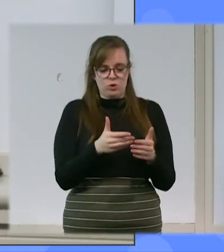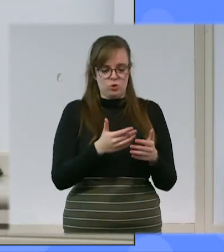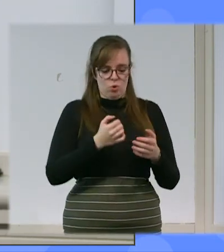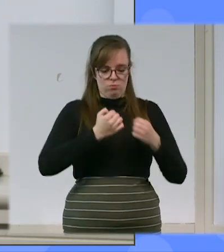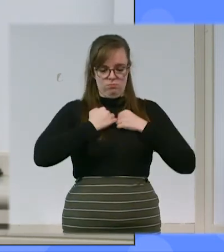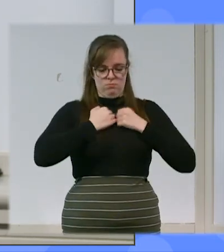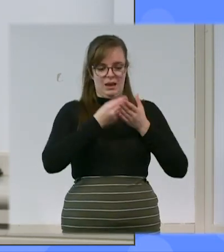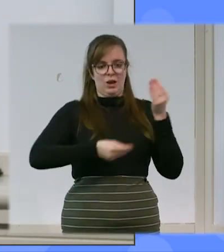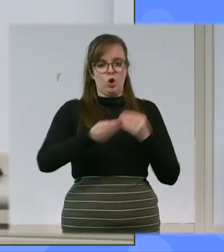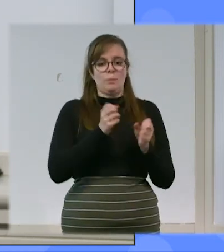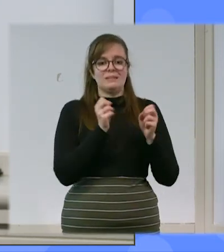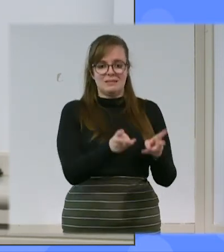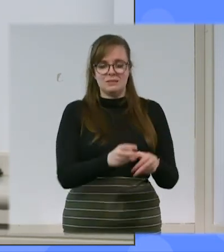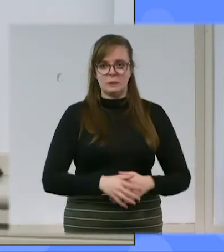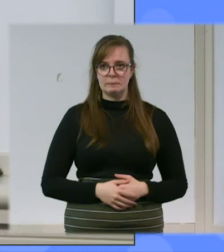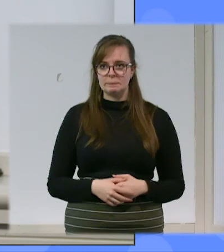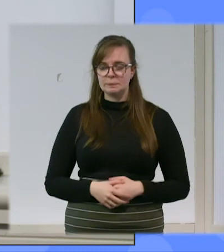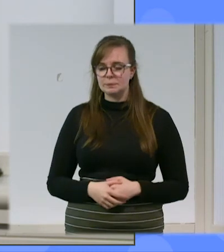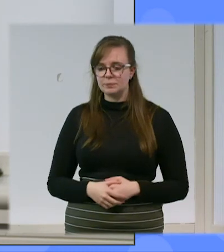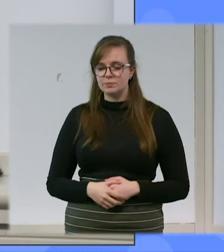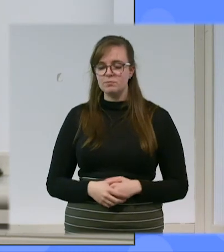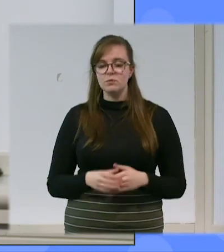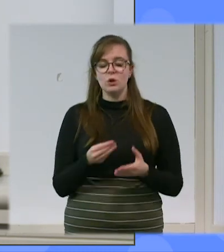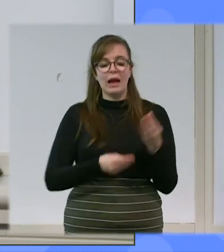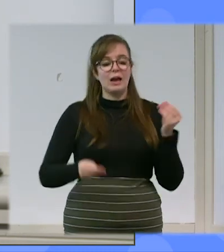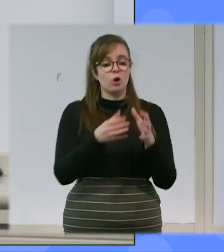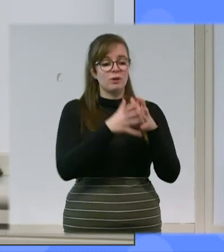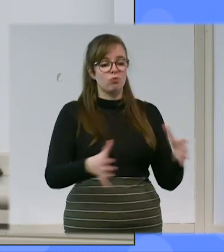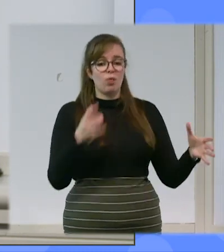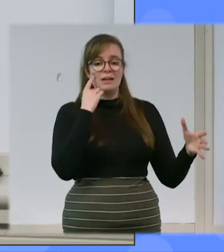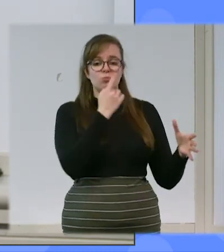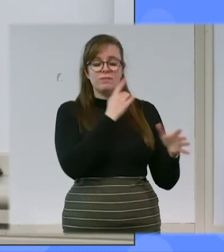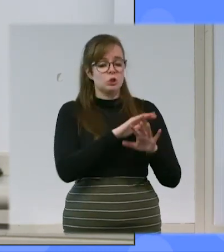system so economic growth has proved unsafe because of the impact on the